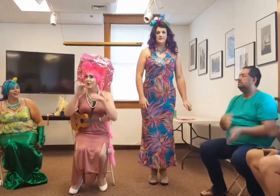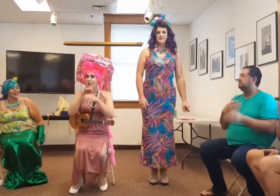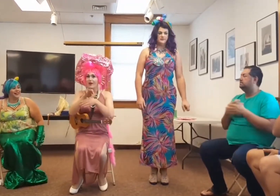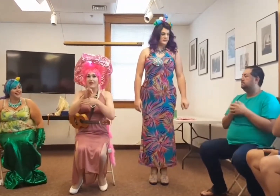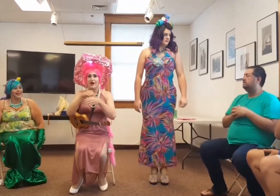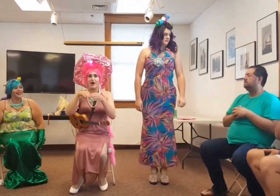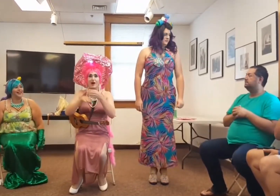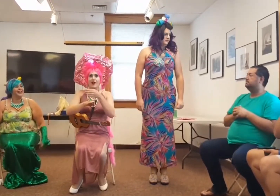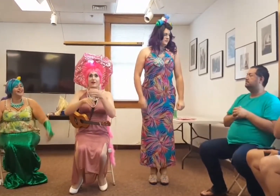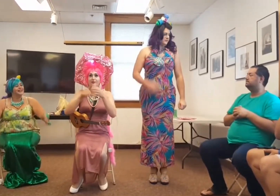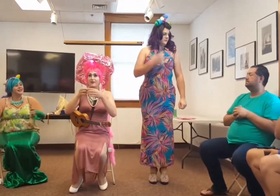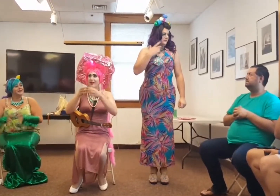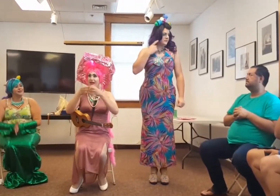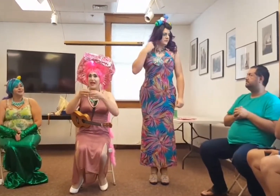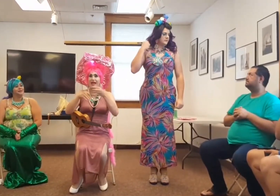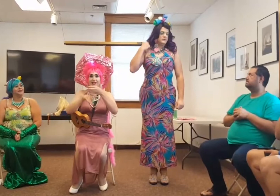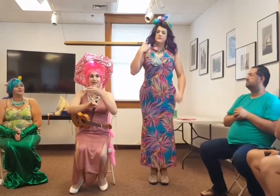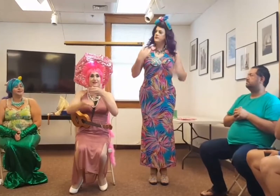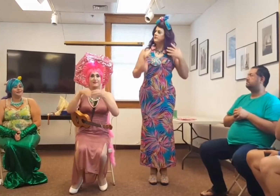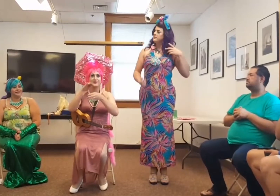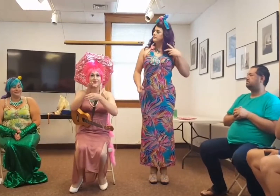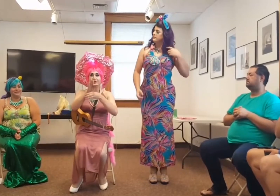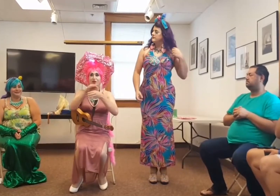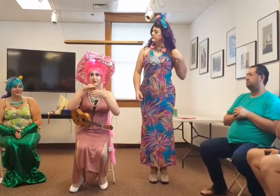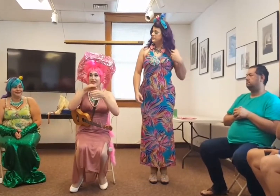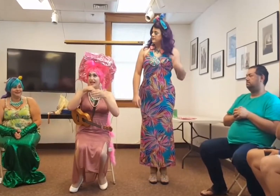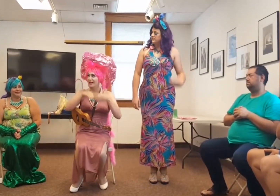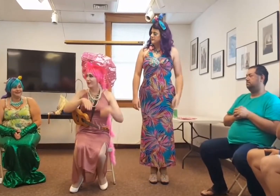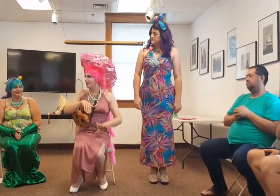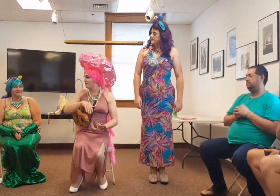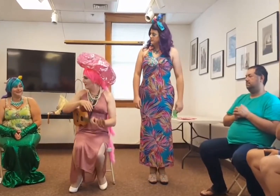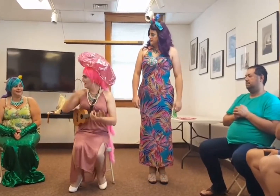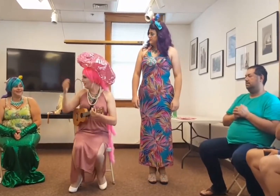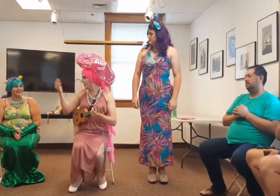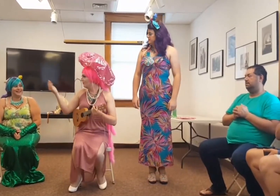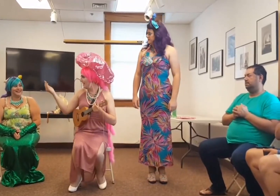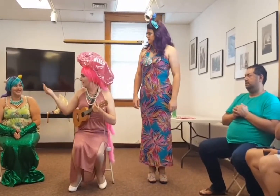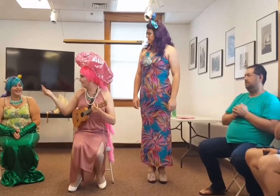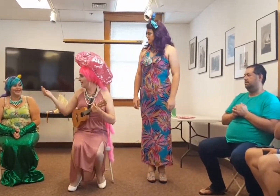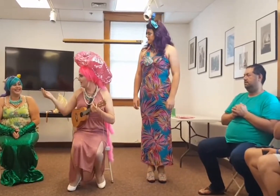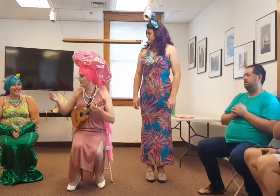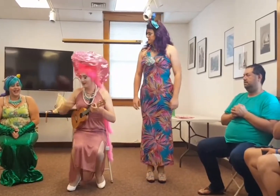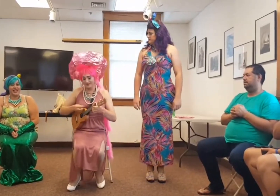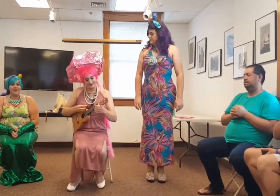with our hands. Do sign language. What's that called? Right? Sign language?